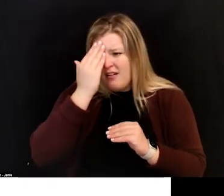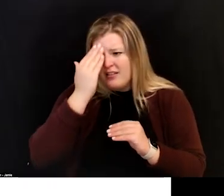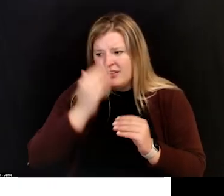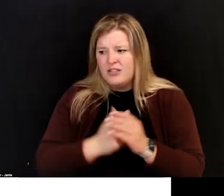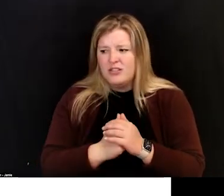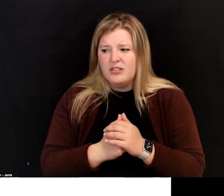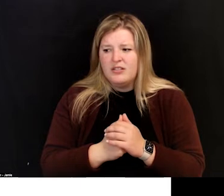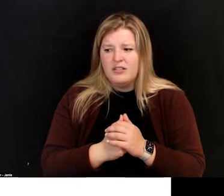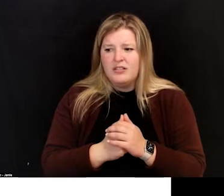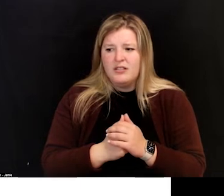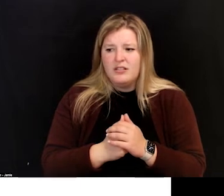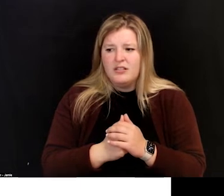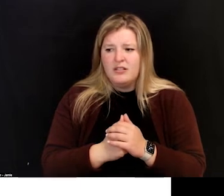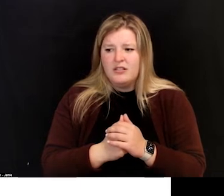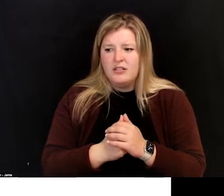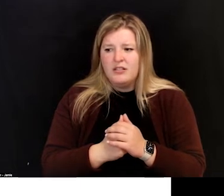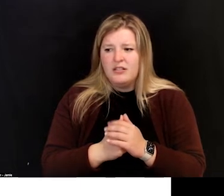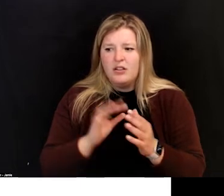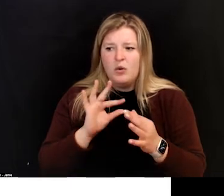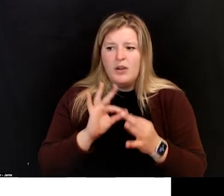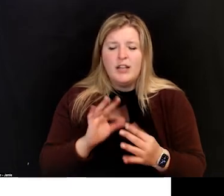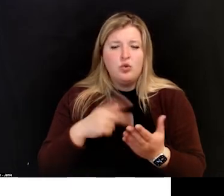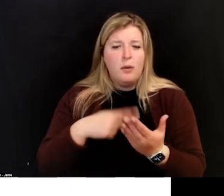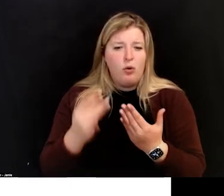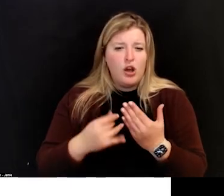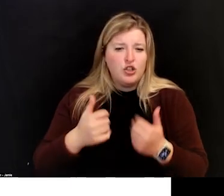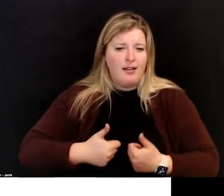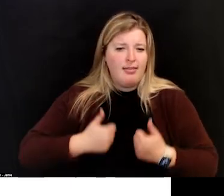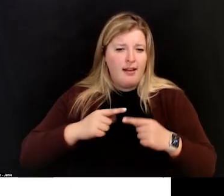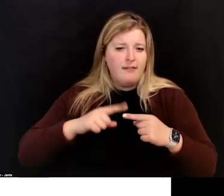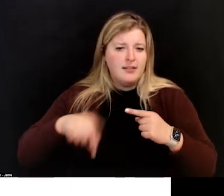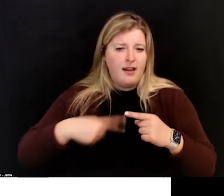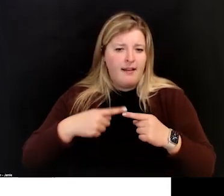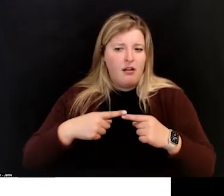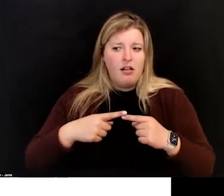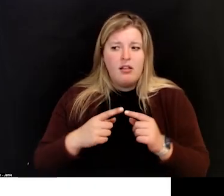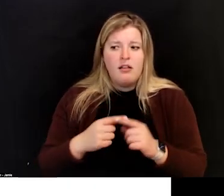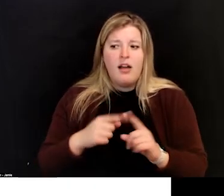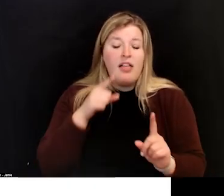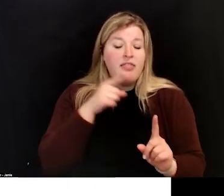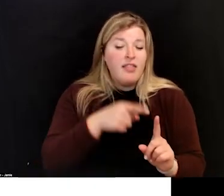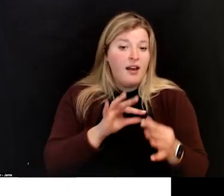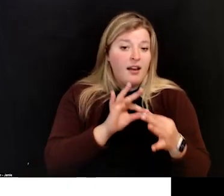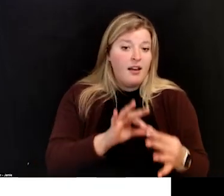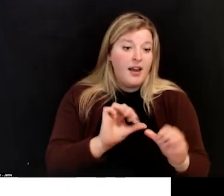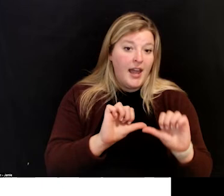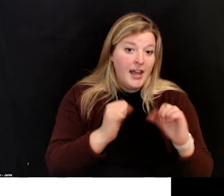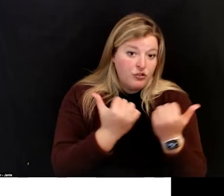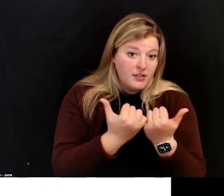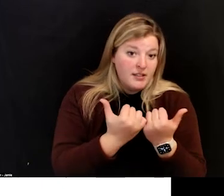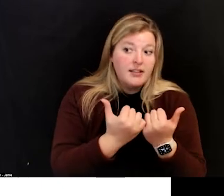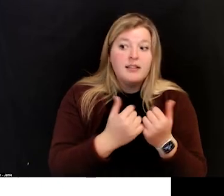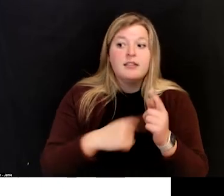for the project management life cycle. And that is focused on agencies as well as on technical people.